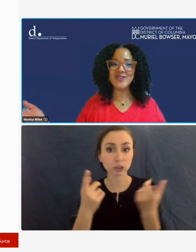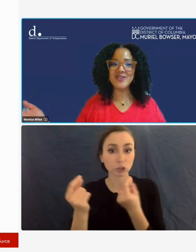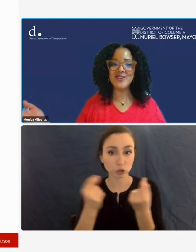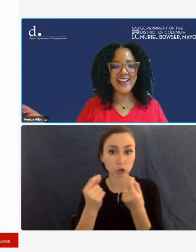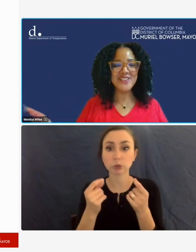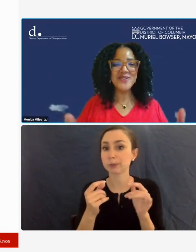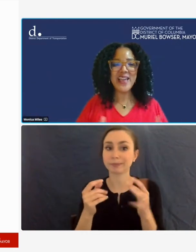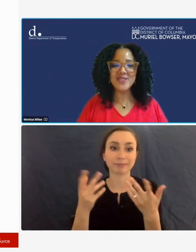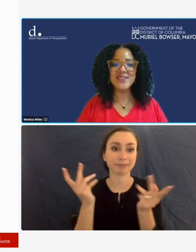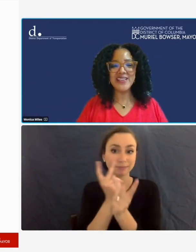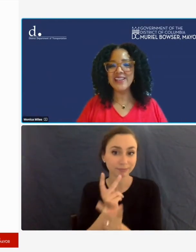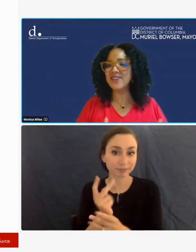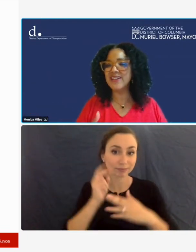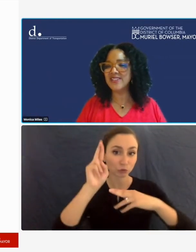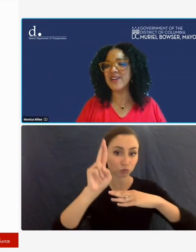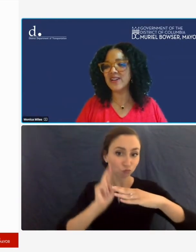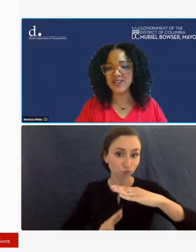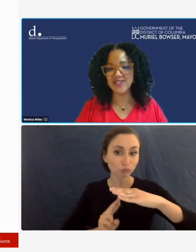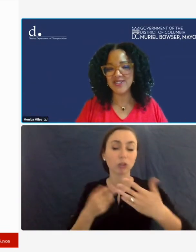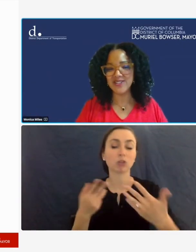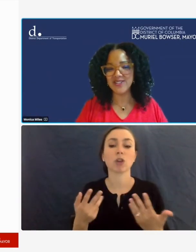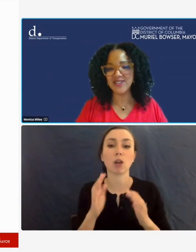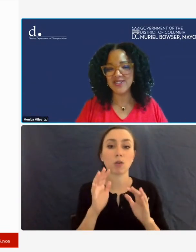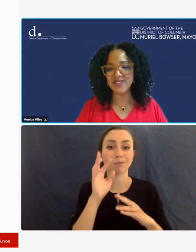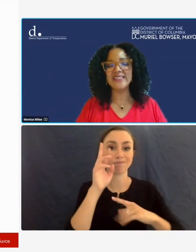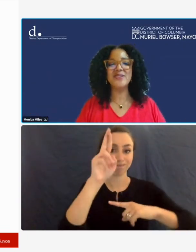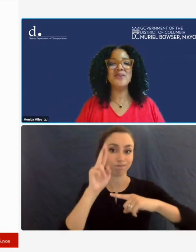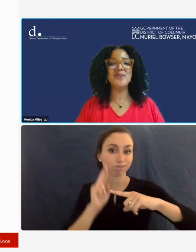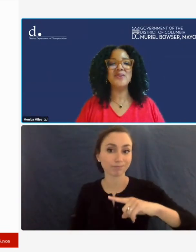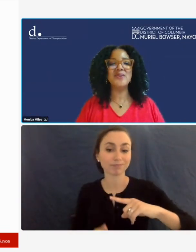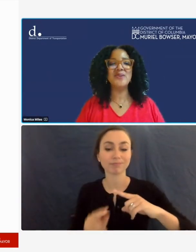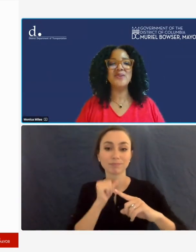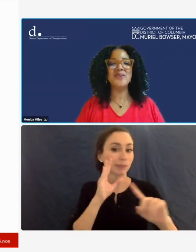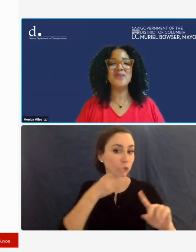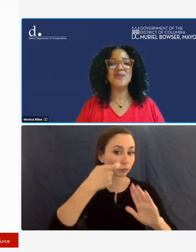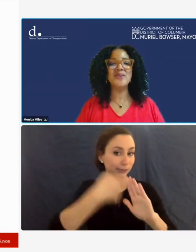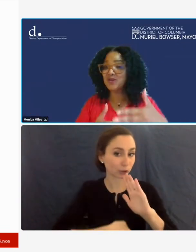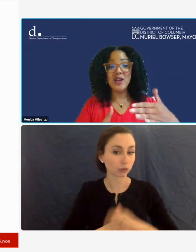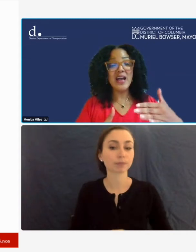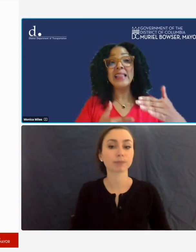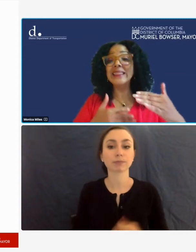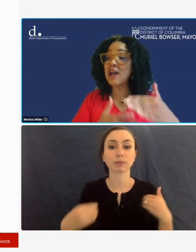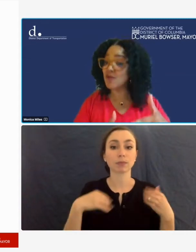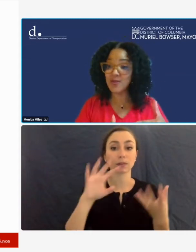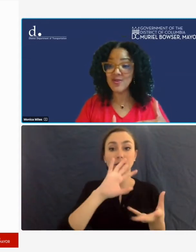and you calculate your indirect cost rate at that point so you have your total allowable